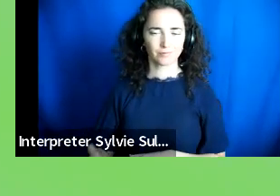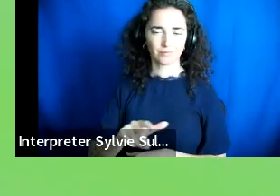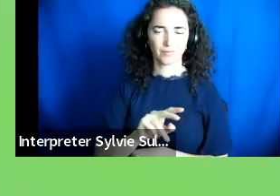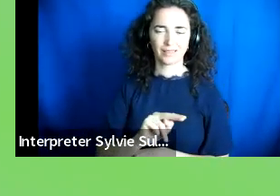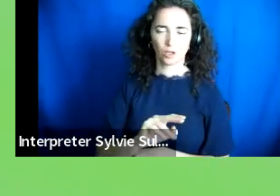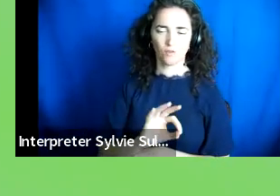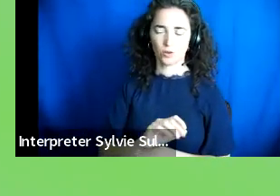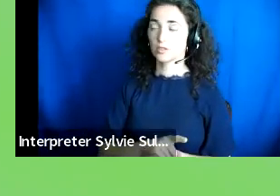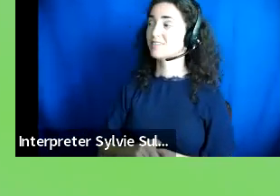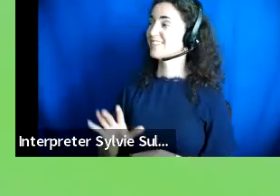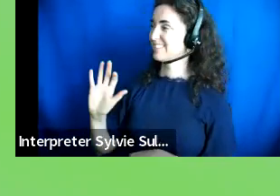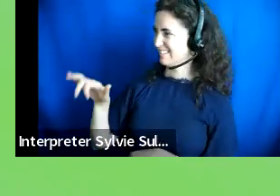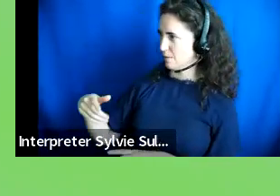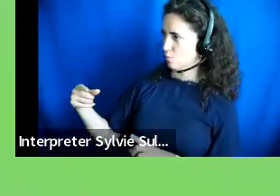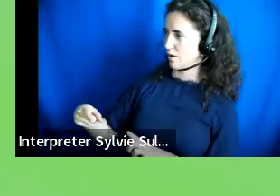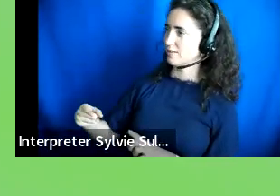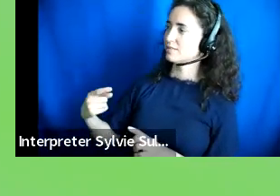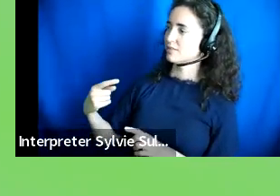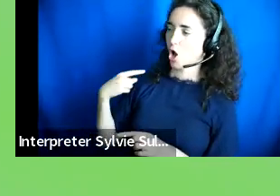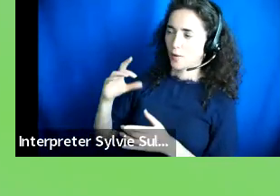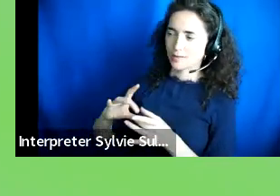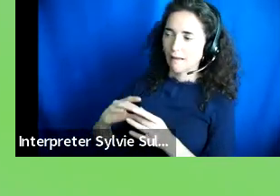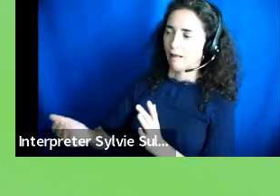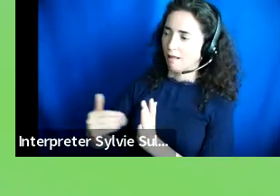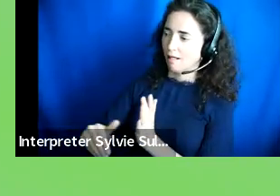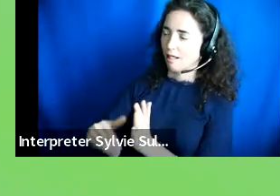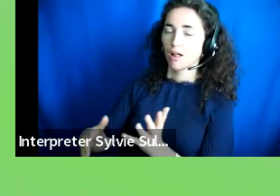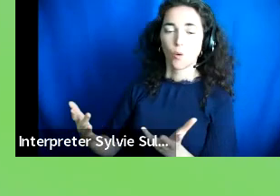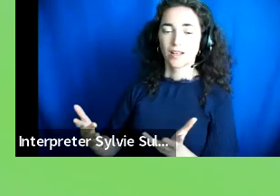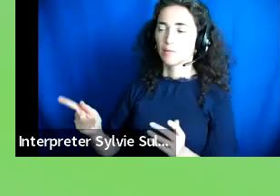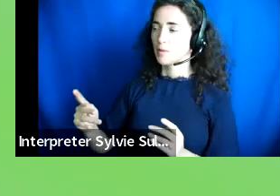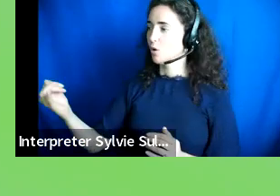You know, as we're breaking down those silos so those are the key principles.